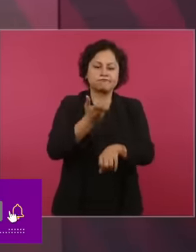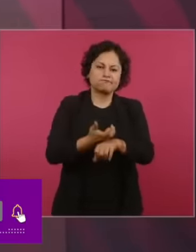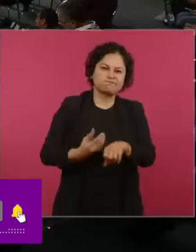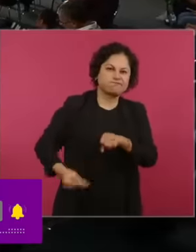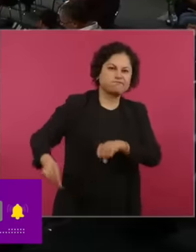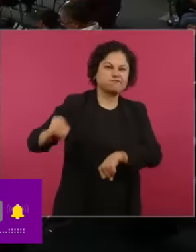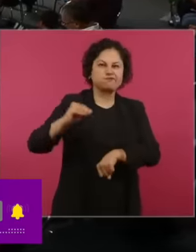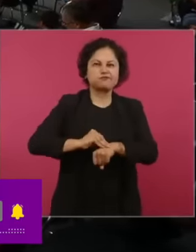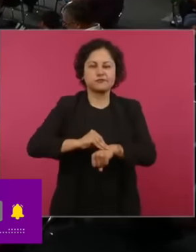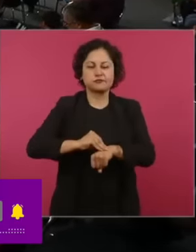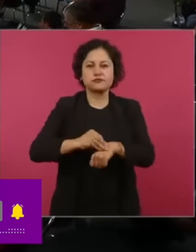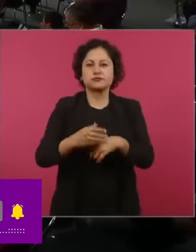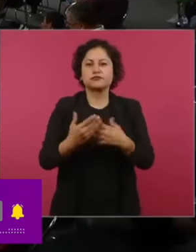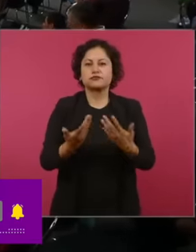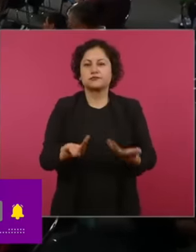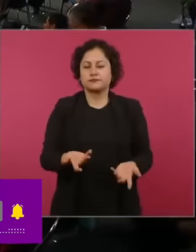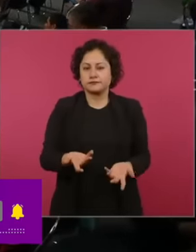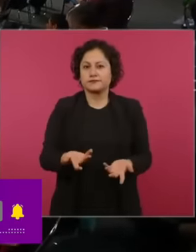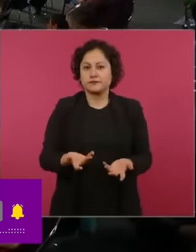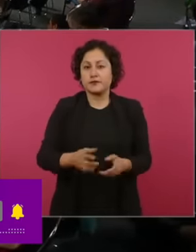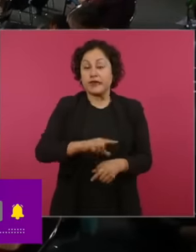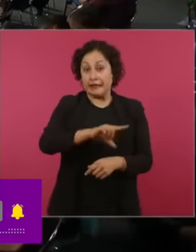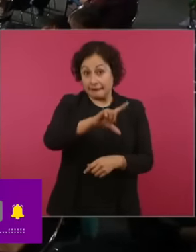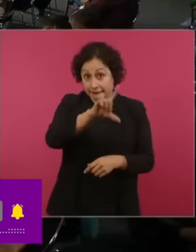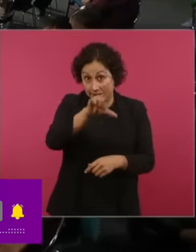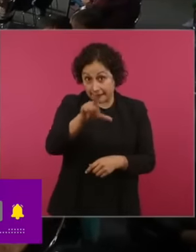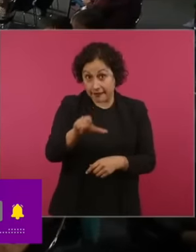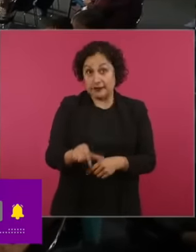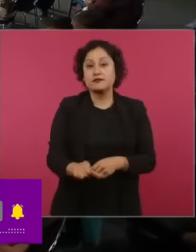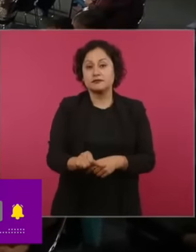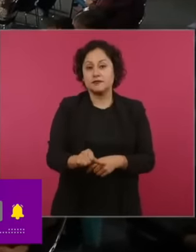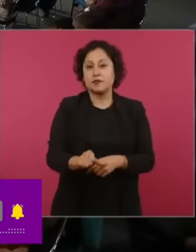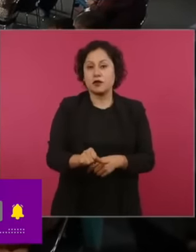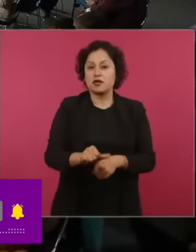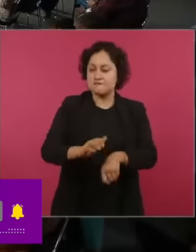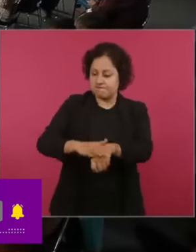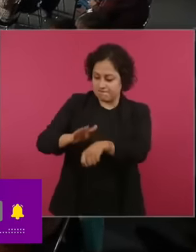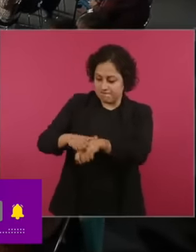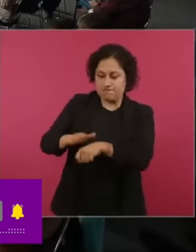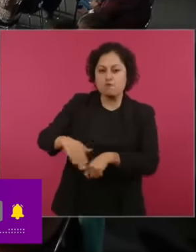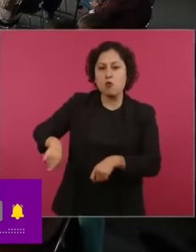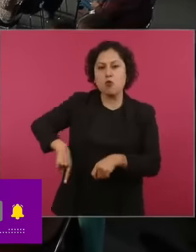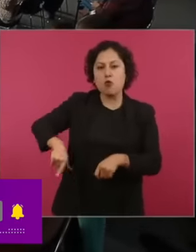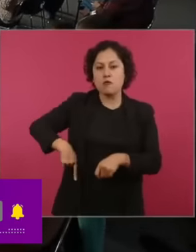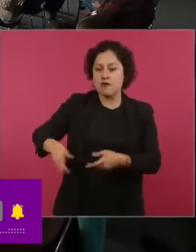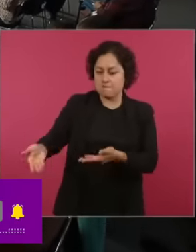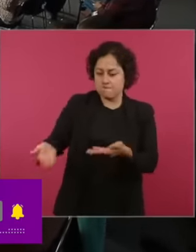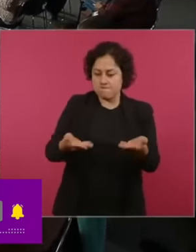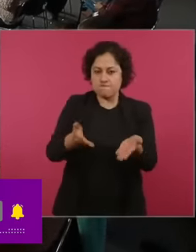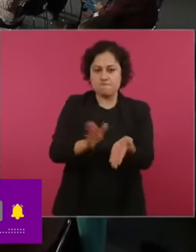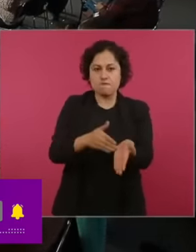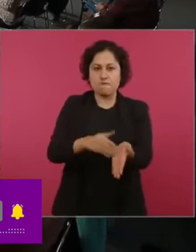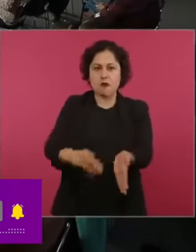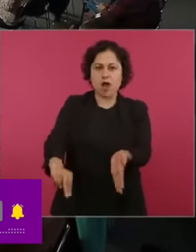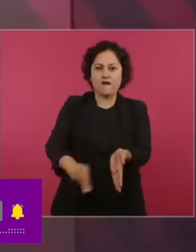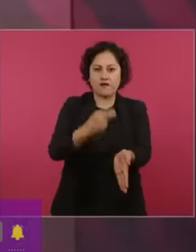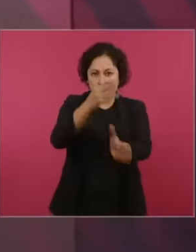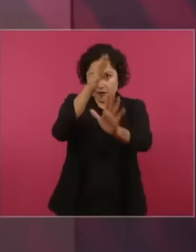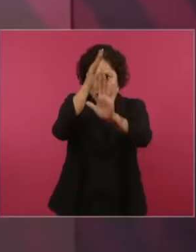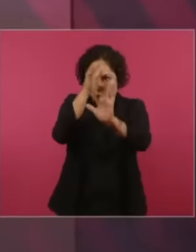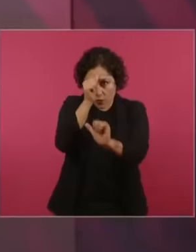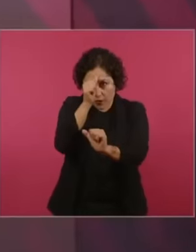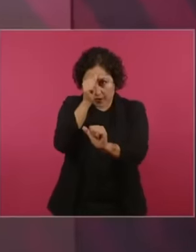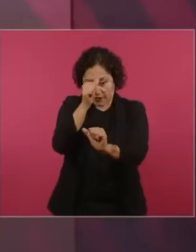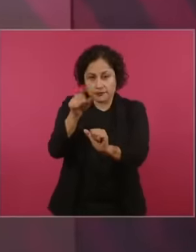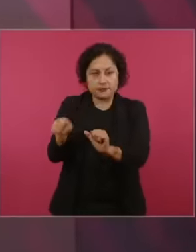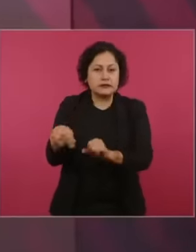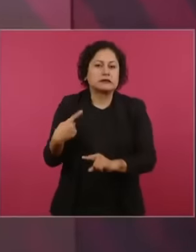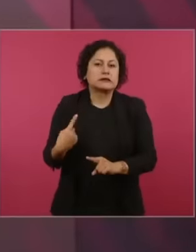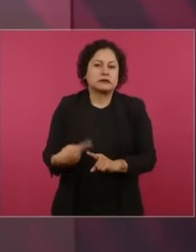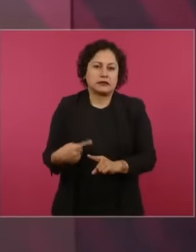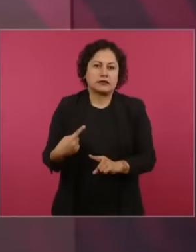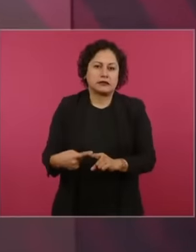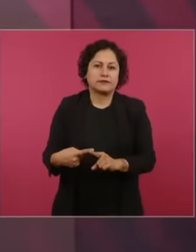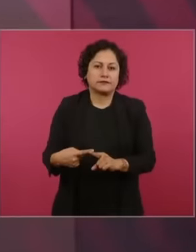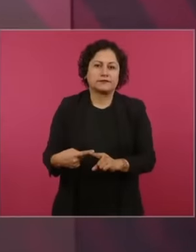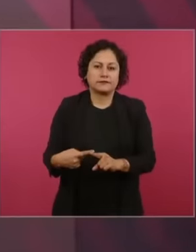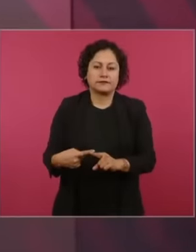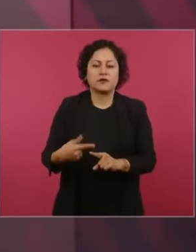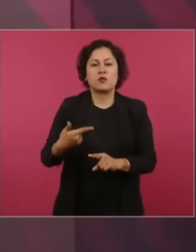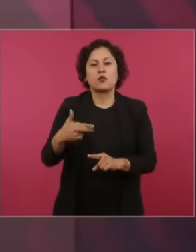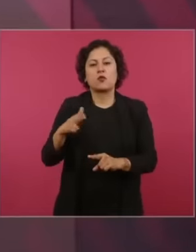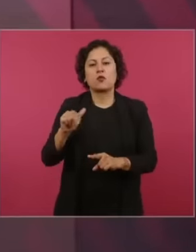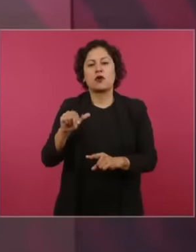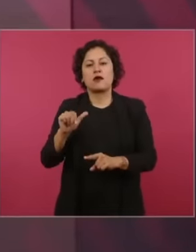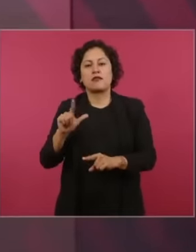forced the Mexican government to sign the Guadalupe Hidalgo Treaty to give them